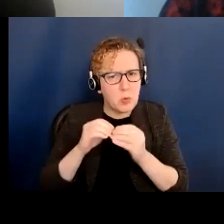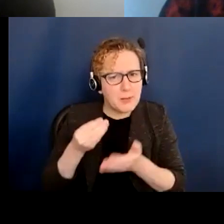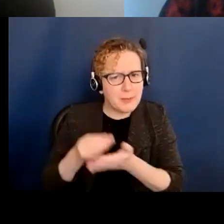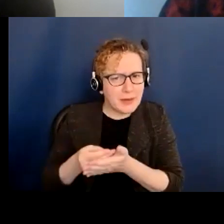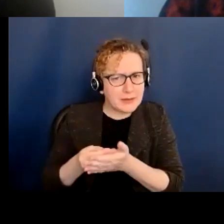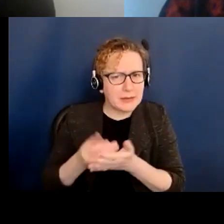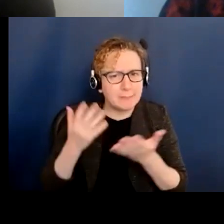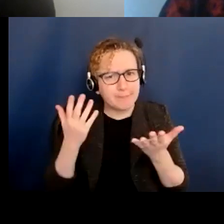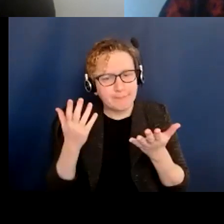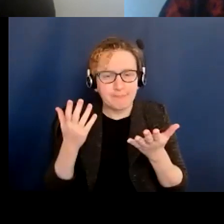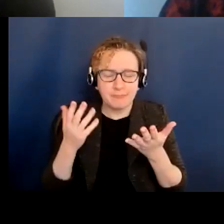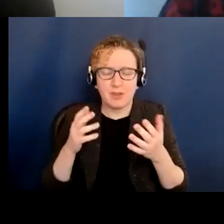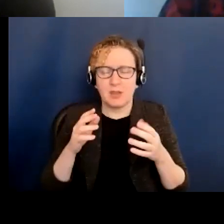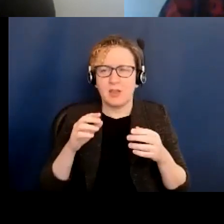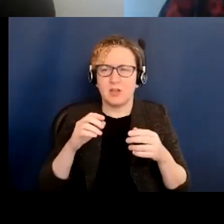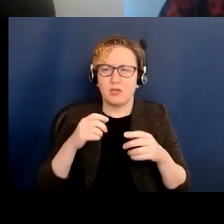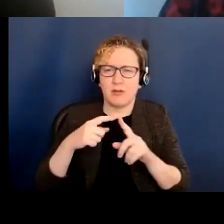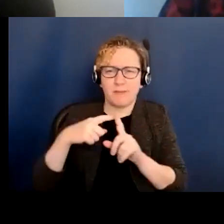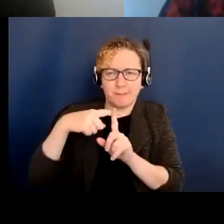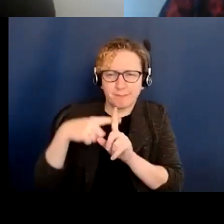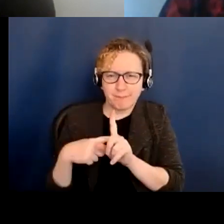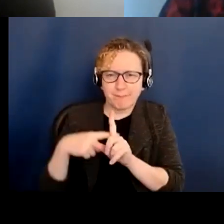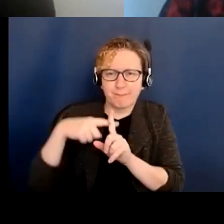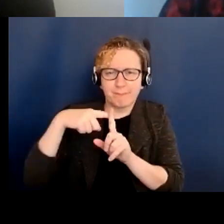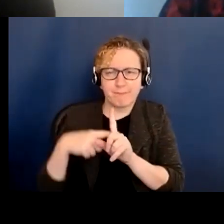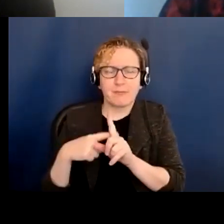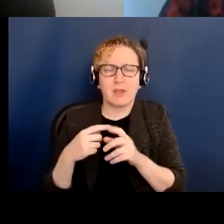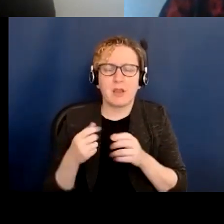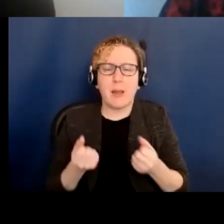at in the market as to how much the stipend should be.